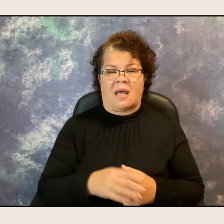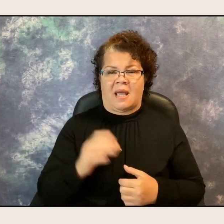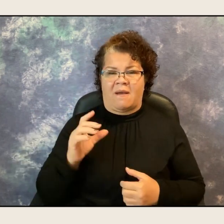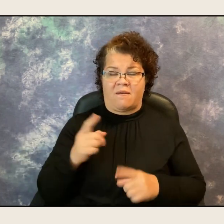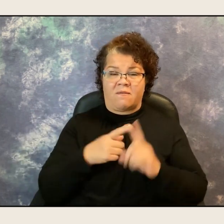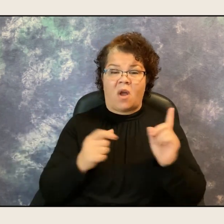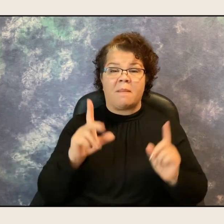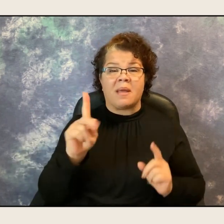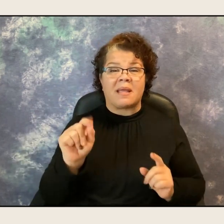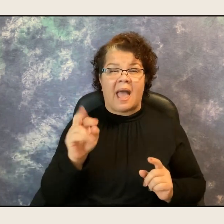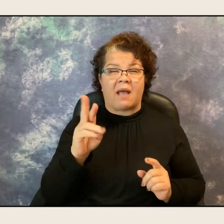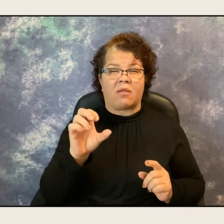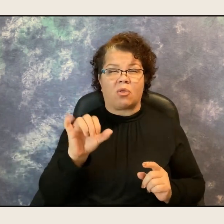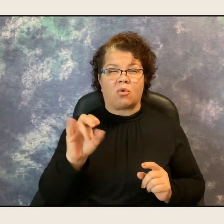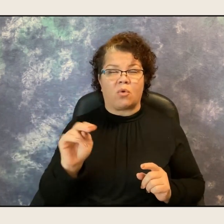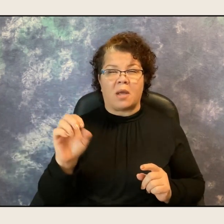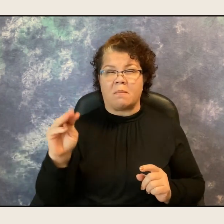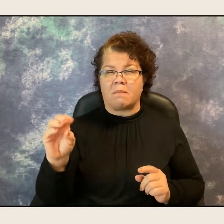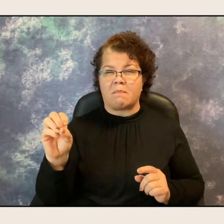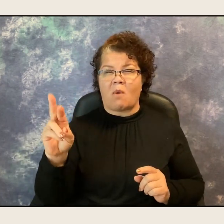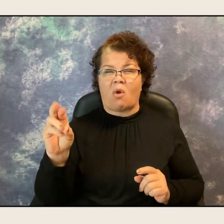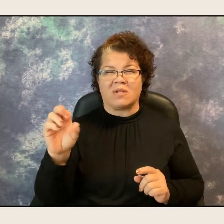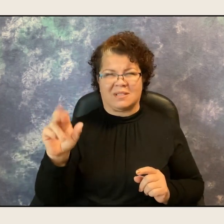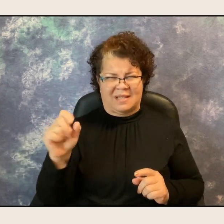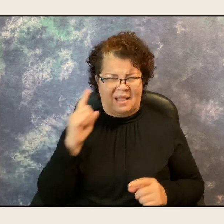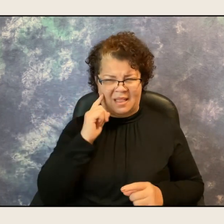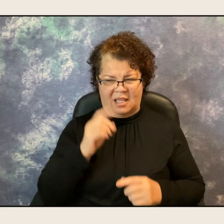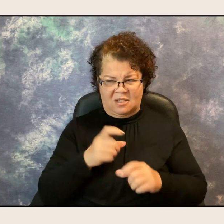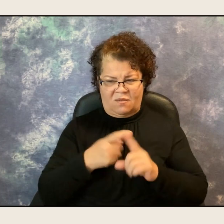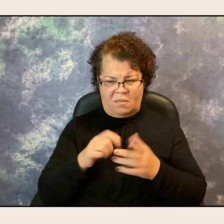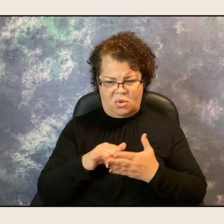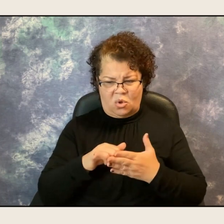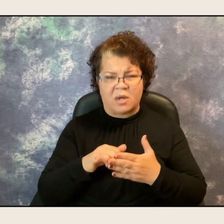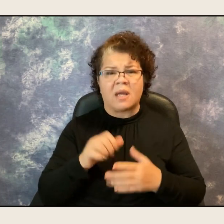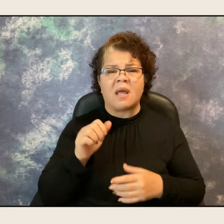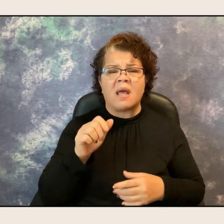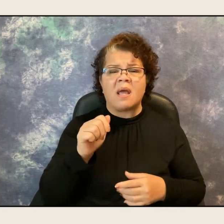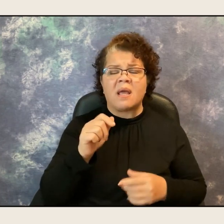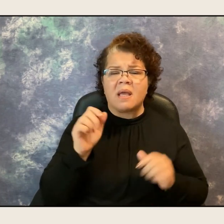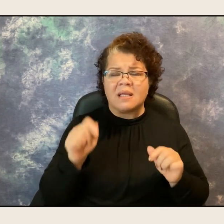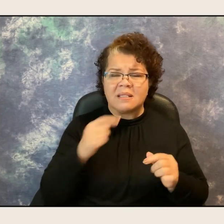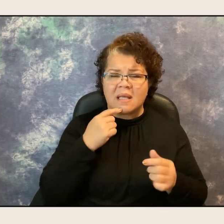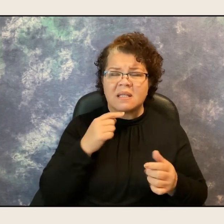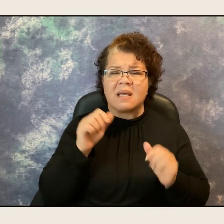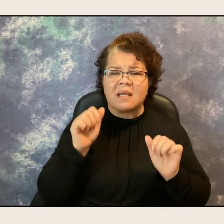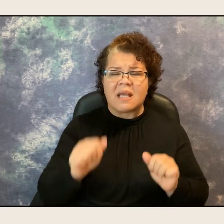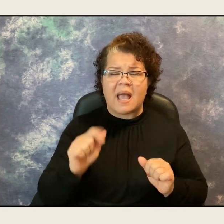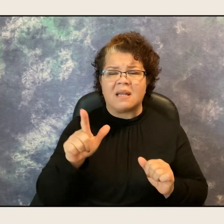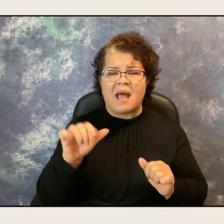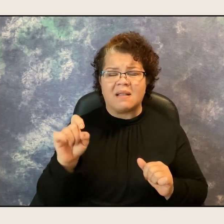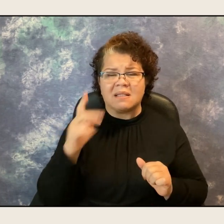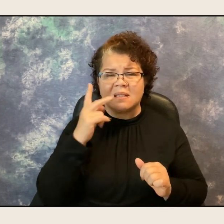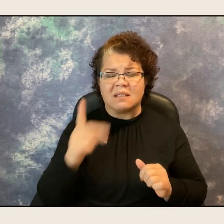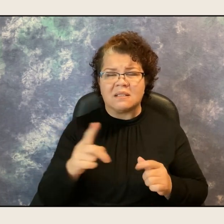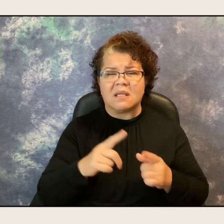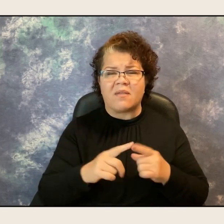who I think might be in New York City, could Allison speak to the link she sees between climate justice and disability politics?